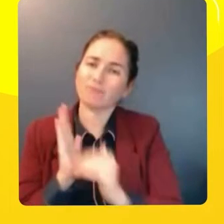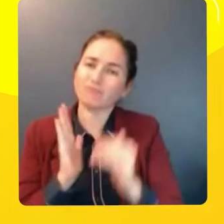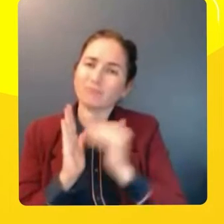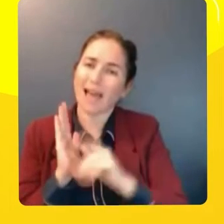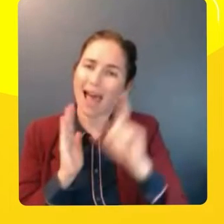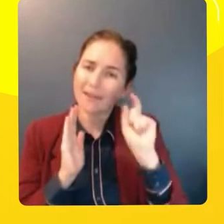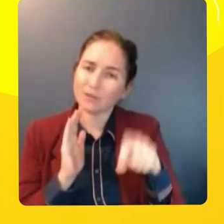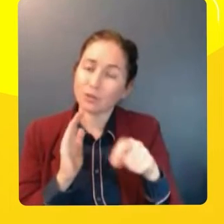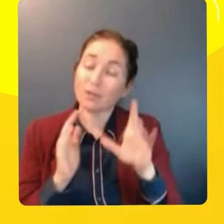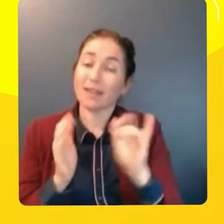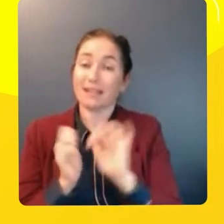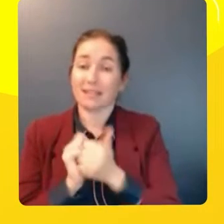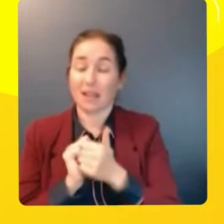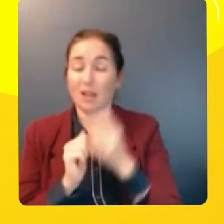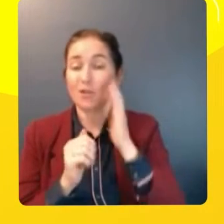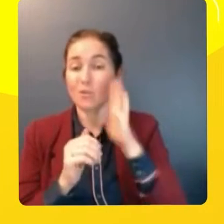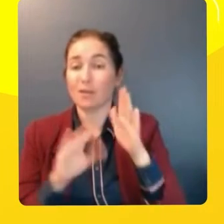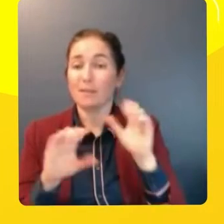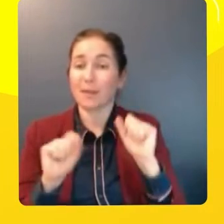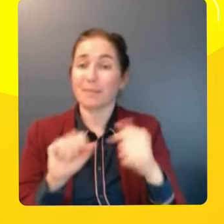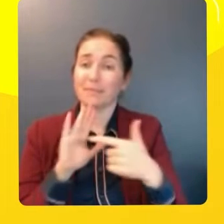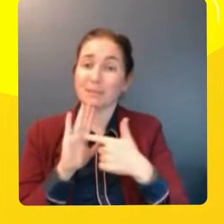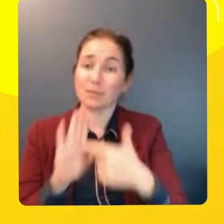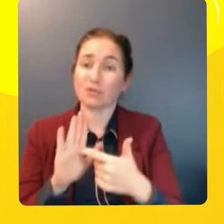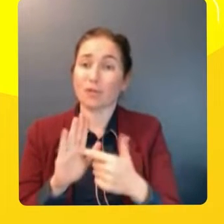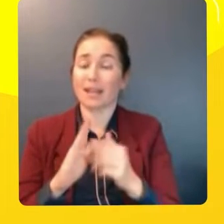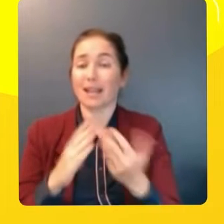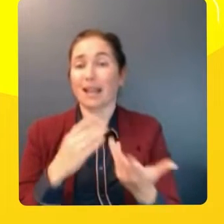you're going to be able to demonstrate inclusive leadership.